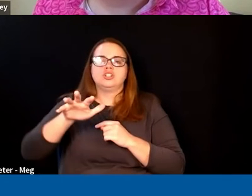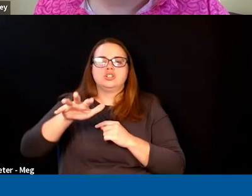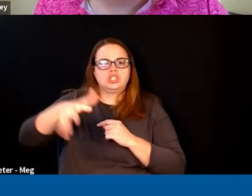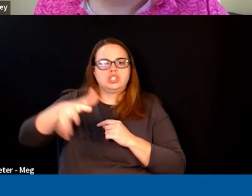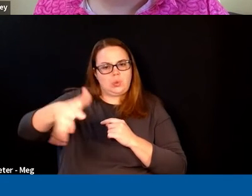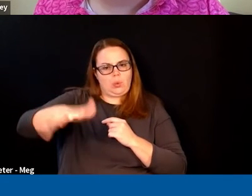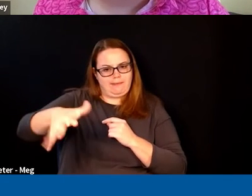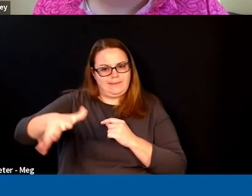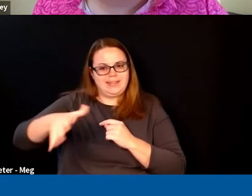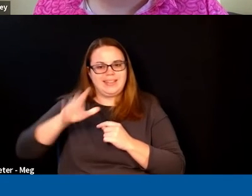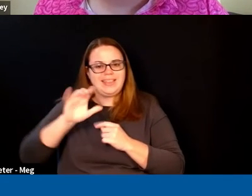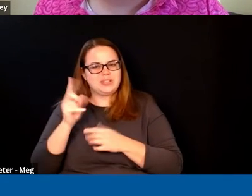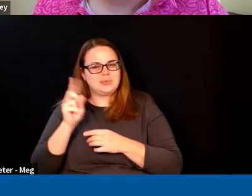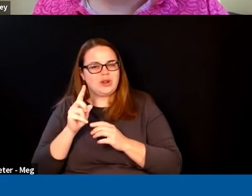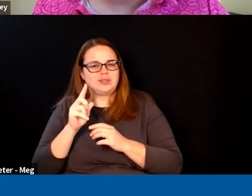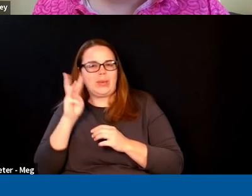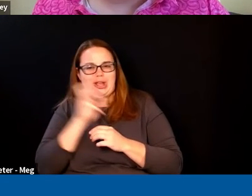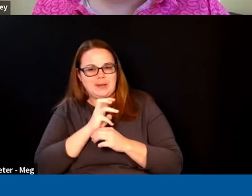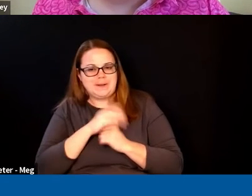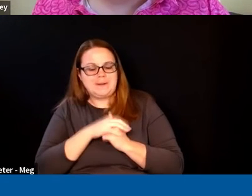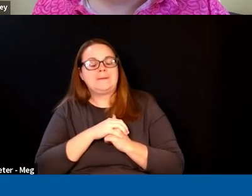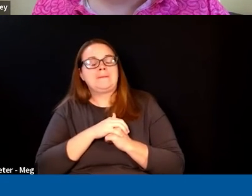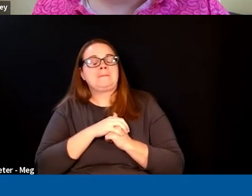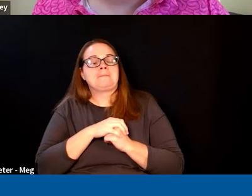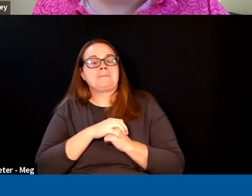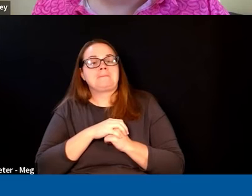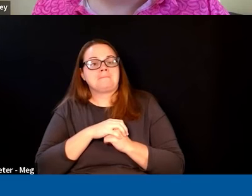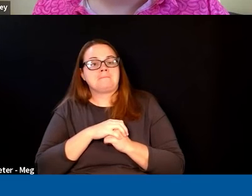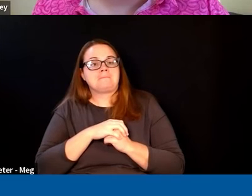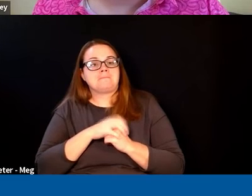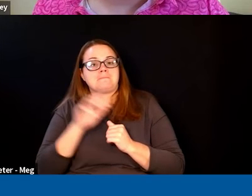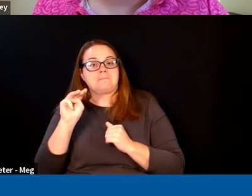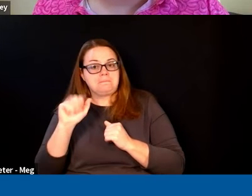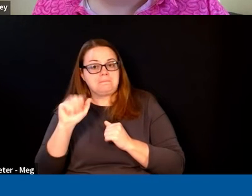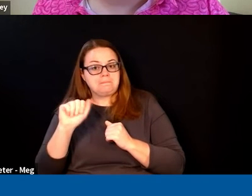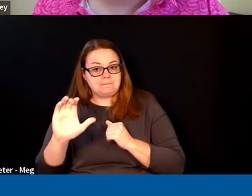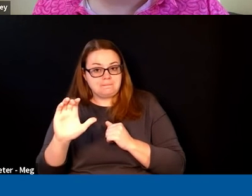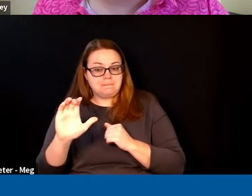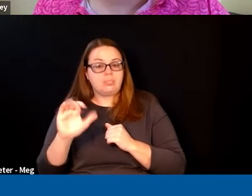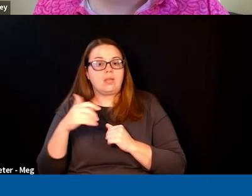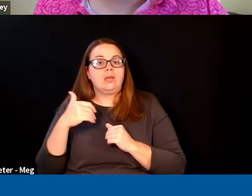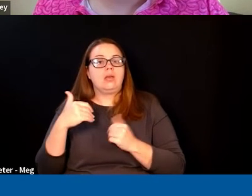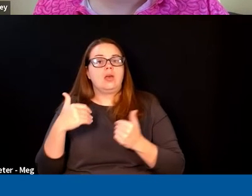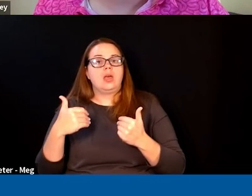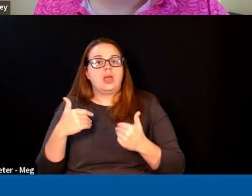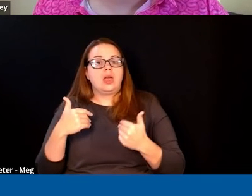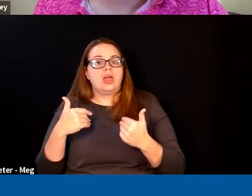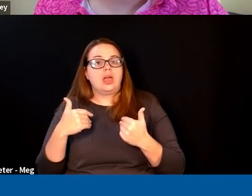And this is where it gets weird. So Mac has, I'm blanking on the term because of course,